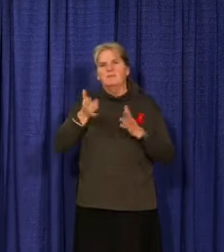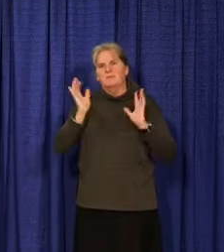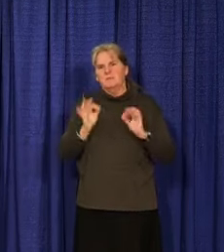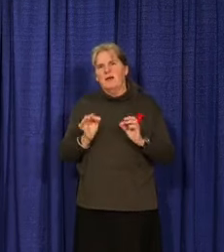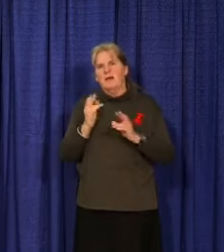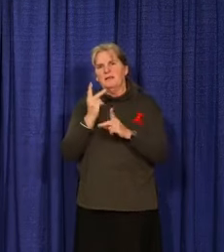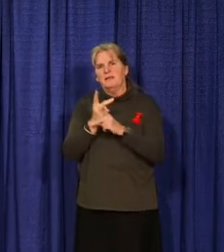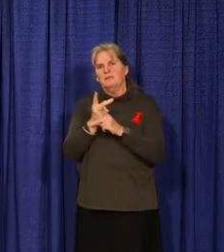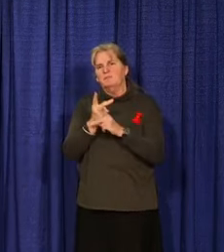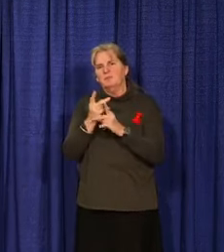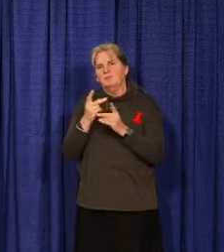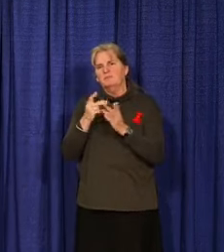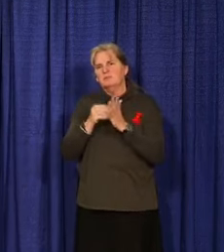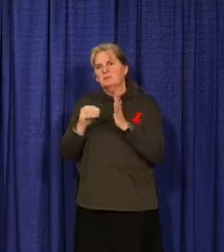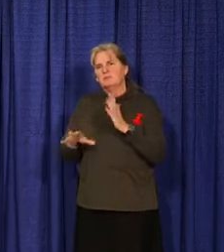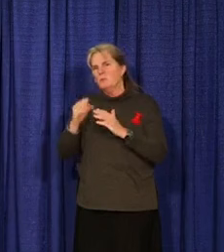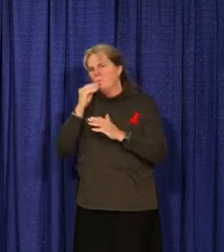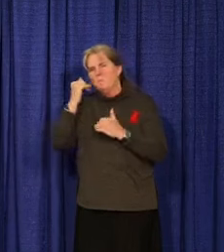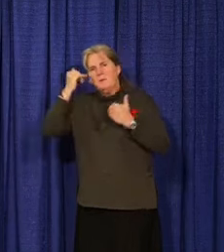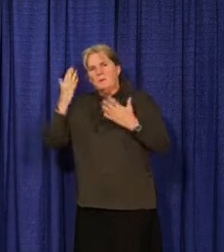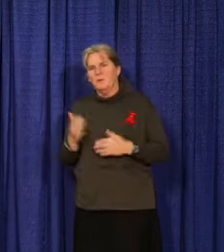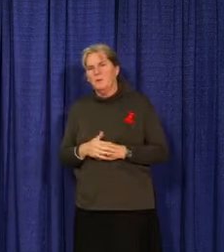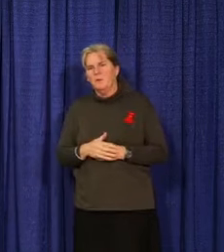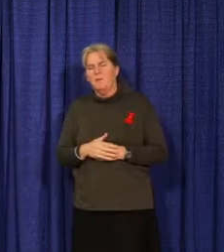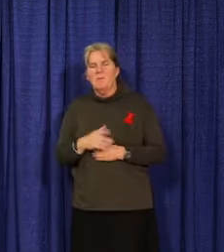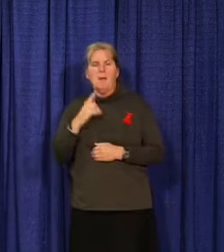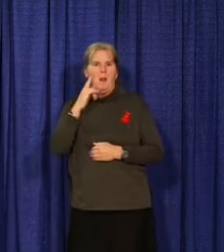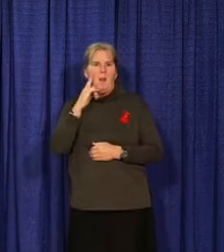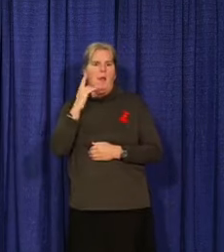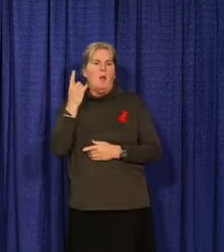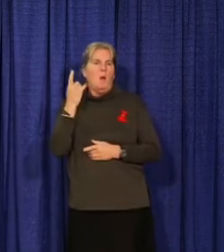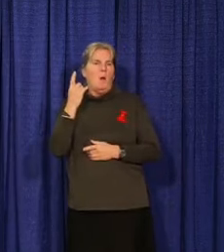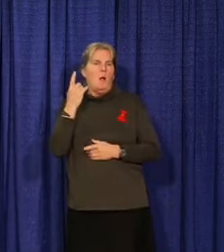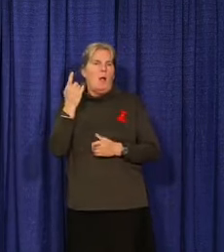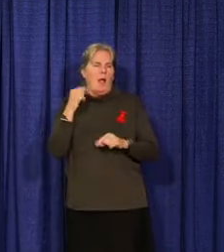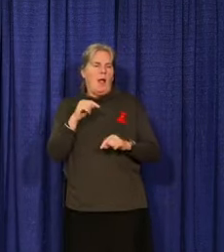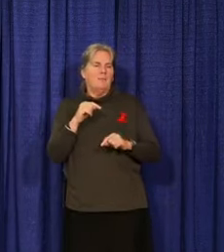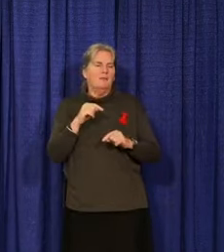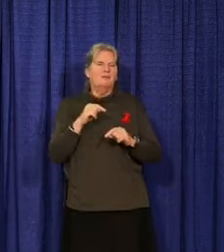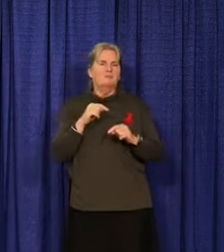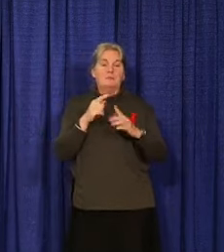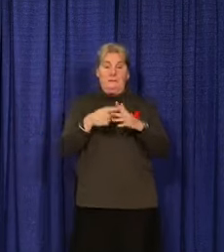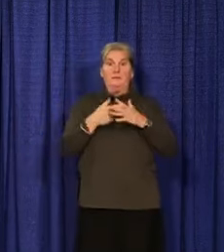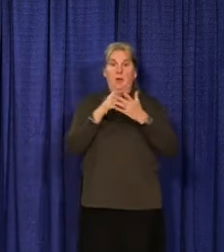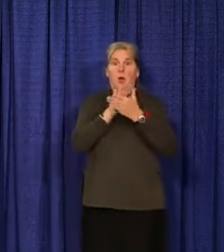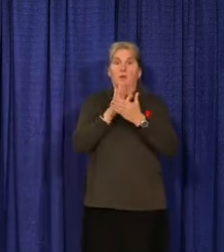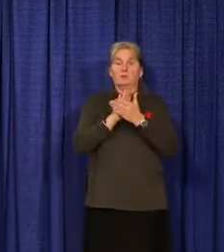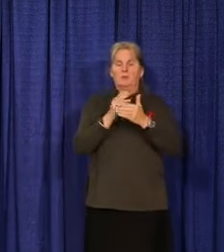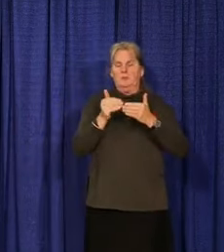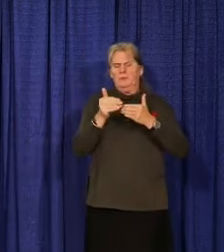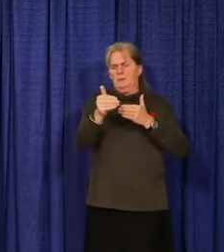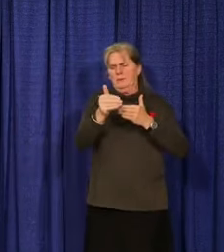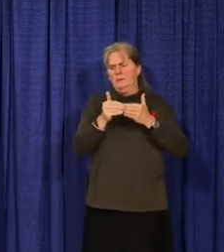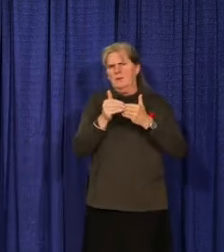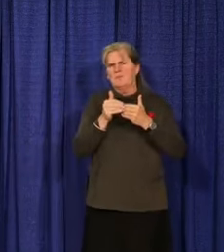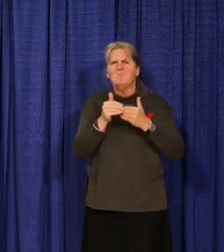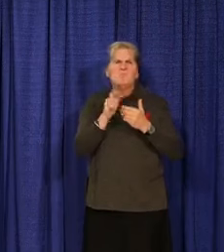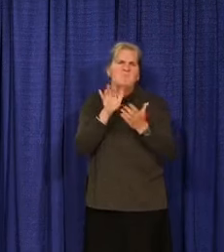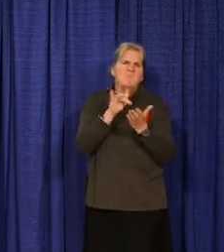I think it is important to remember that during the first few weeks of school, and often into the middle or end of